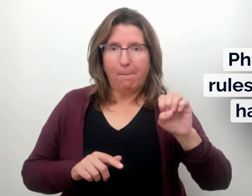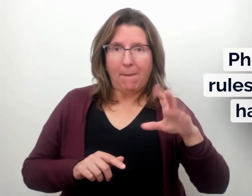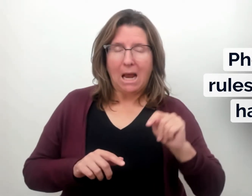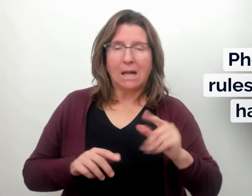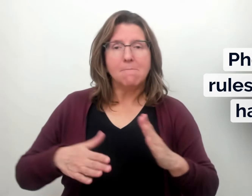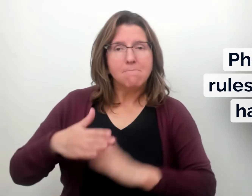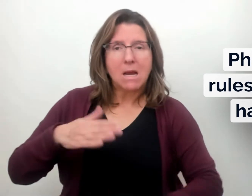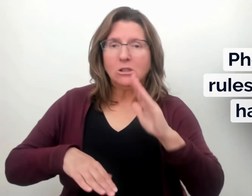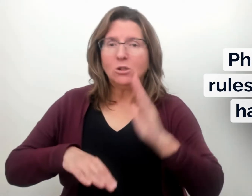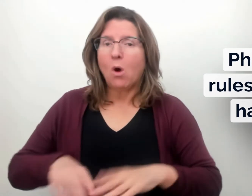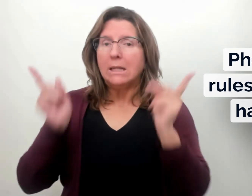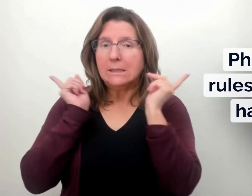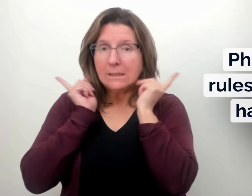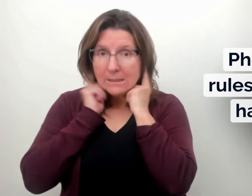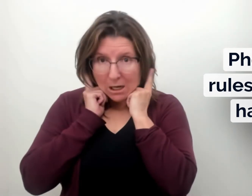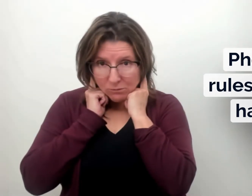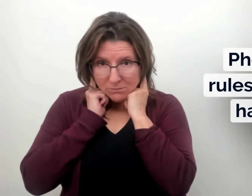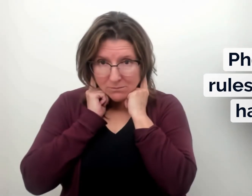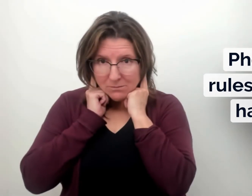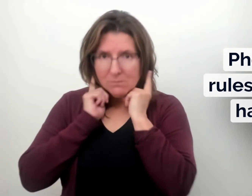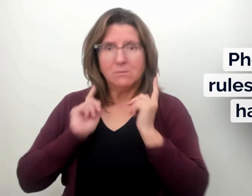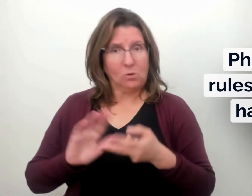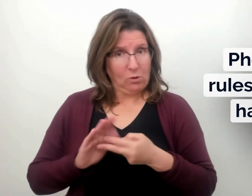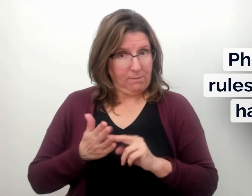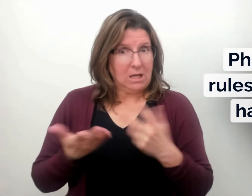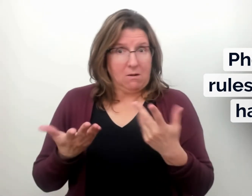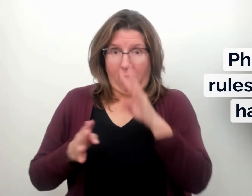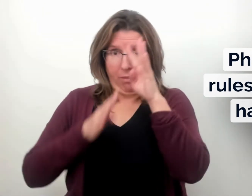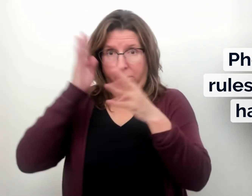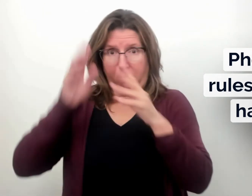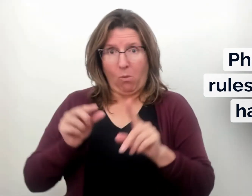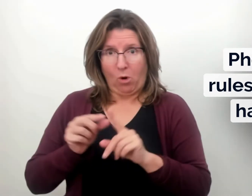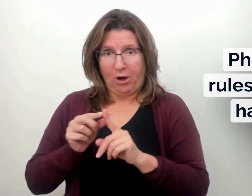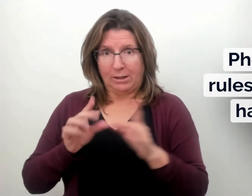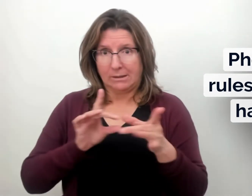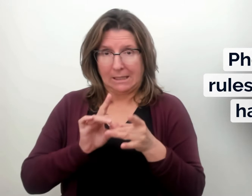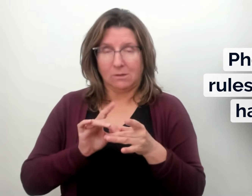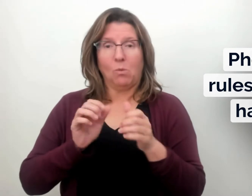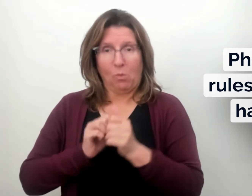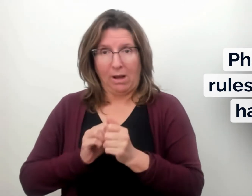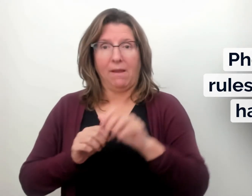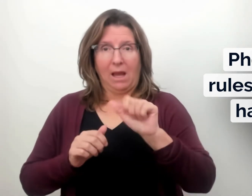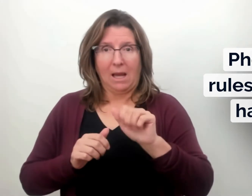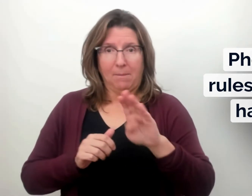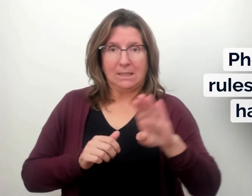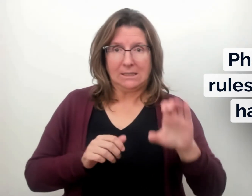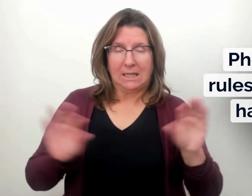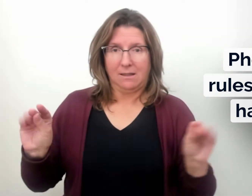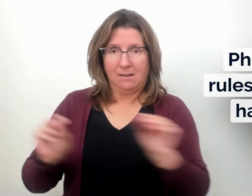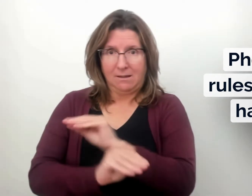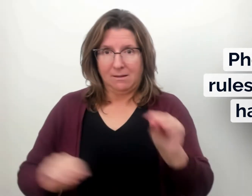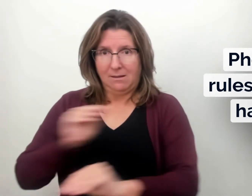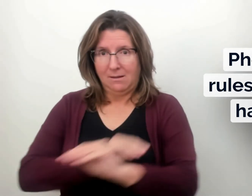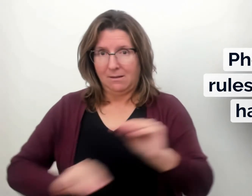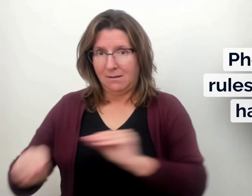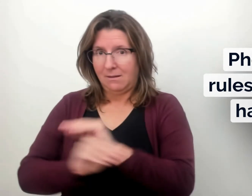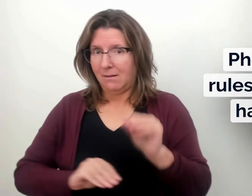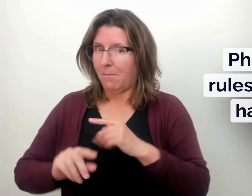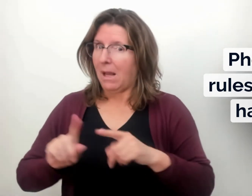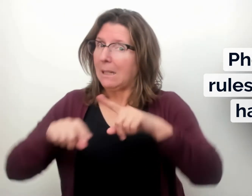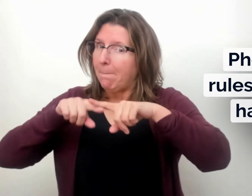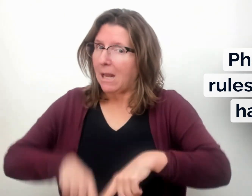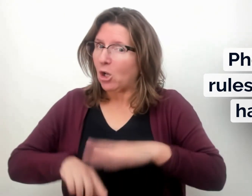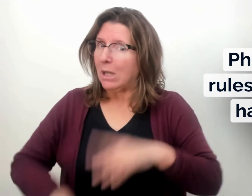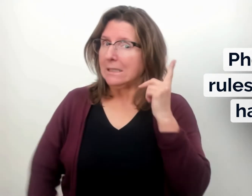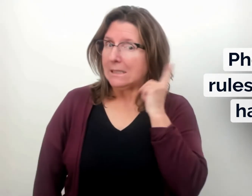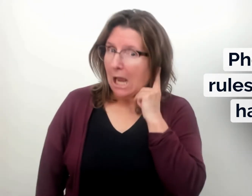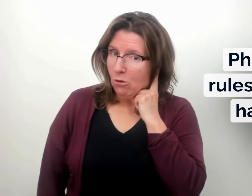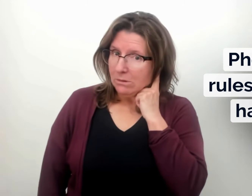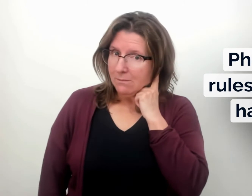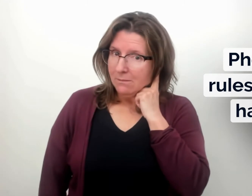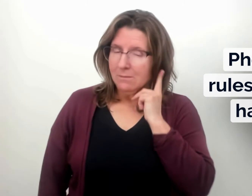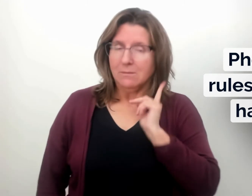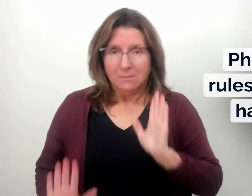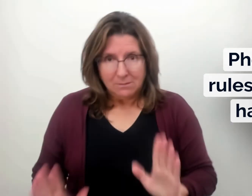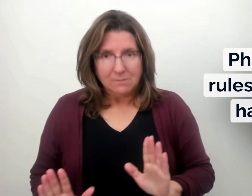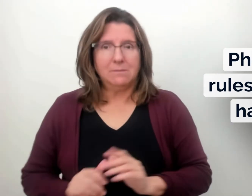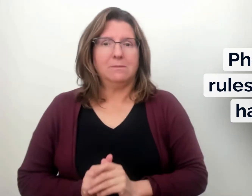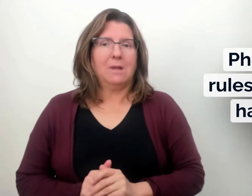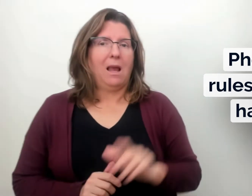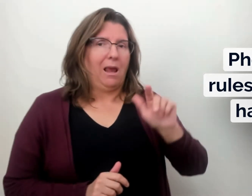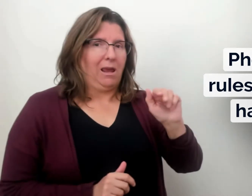From those letters, based on sound, we create words and spell them with our alphabet.